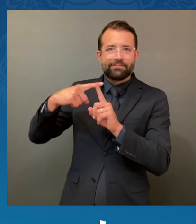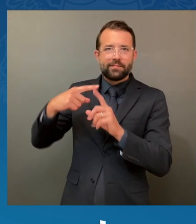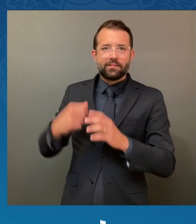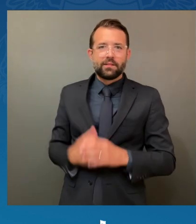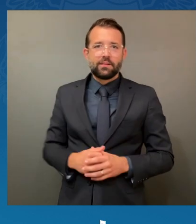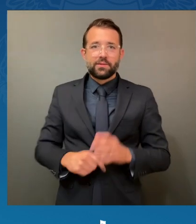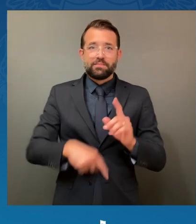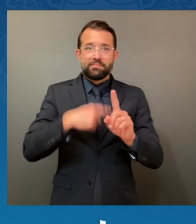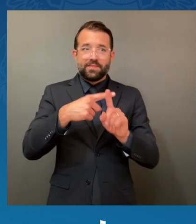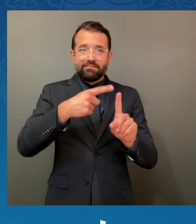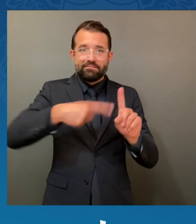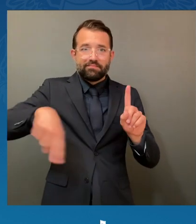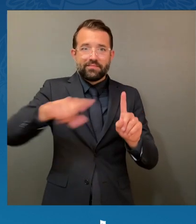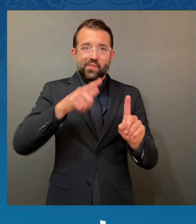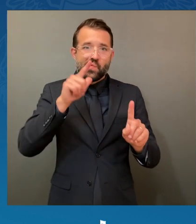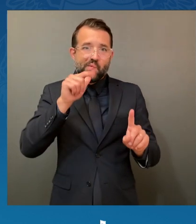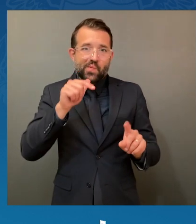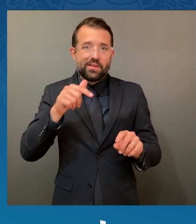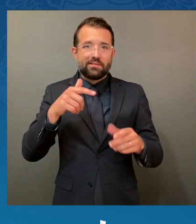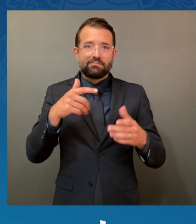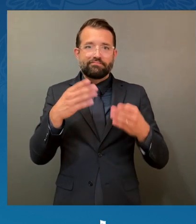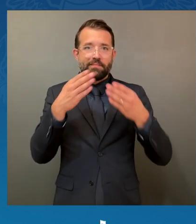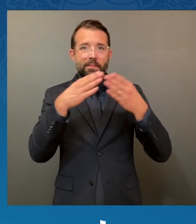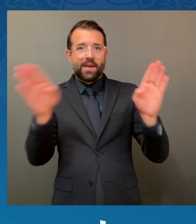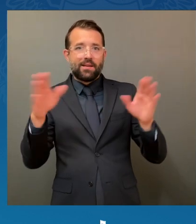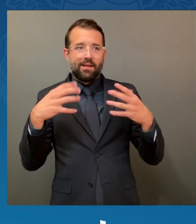providing hope and healing to so many.